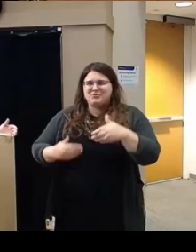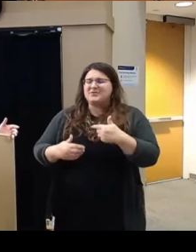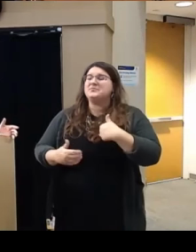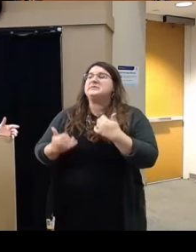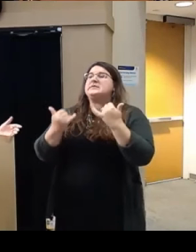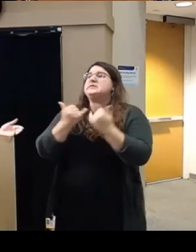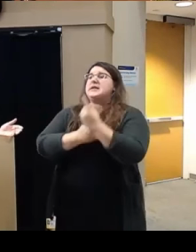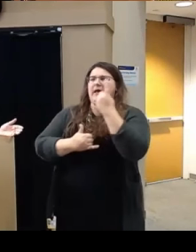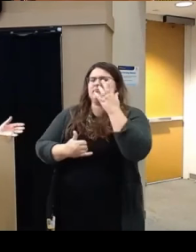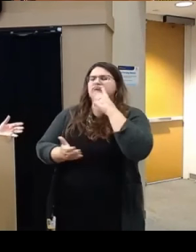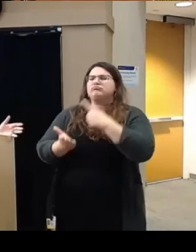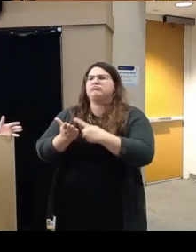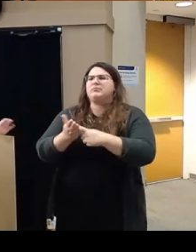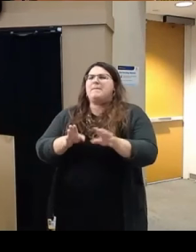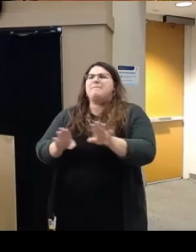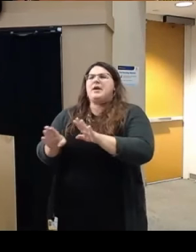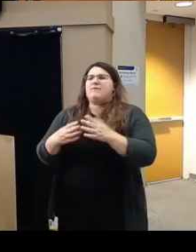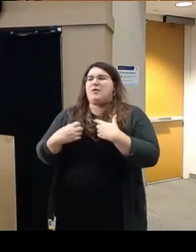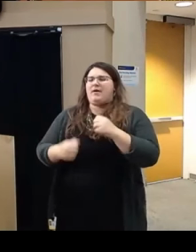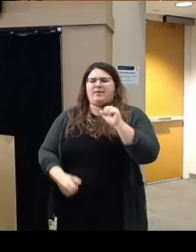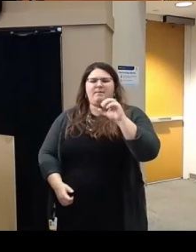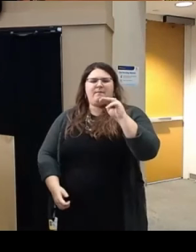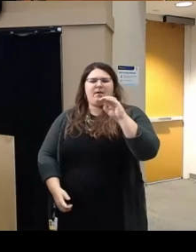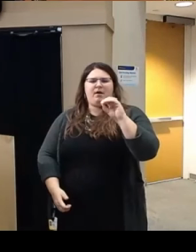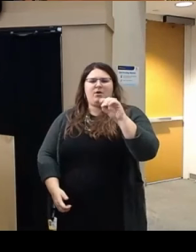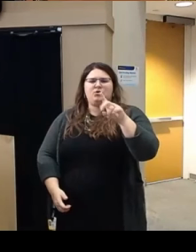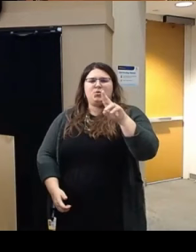be talking about the Behavioral Health module which I do think will be epic you know the